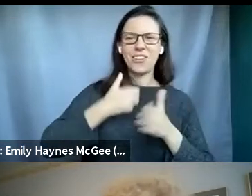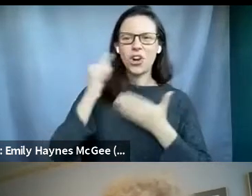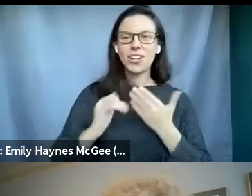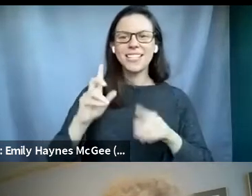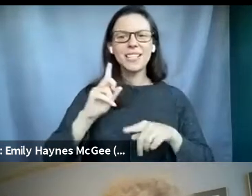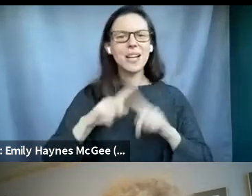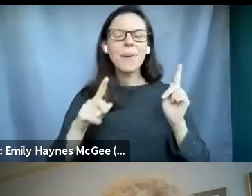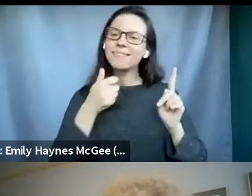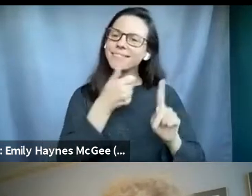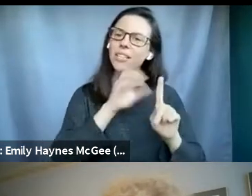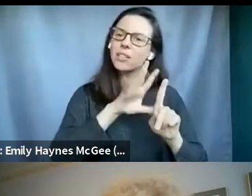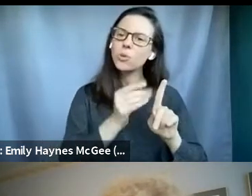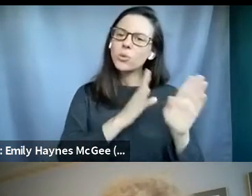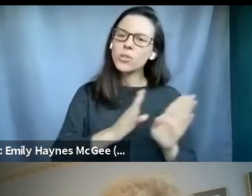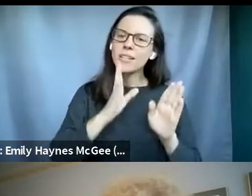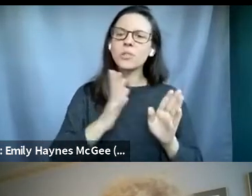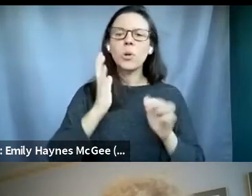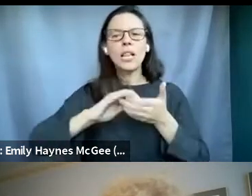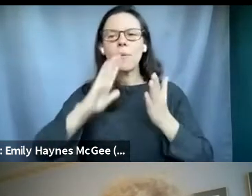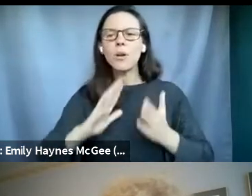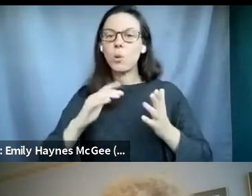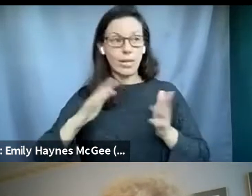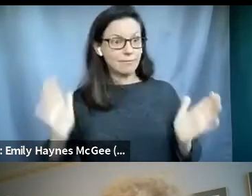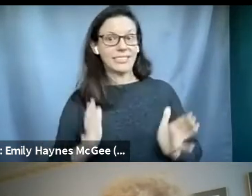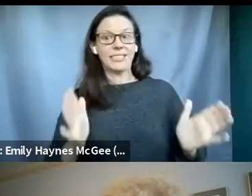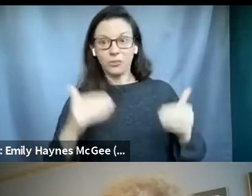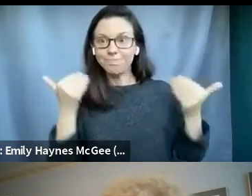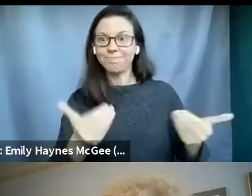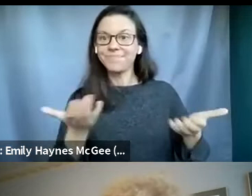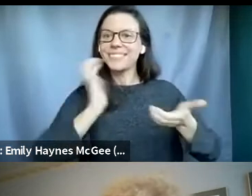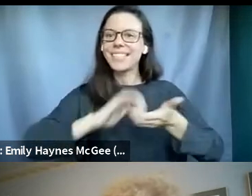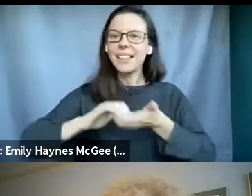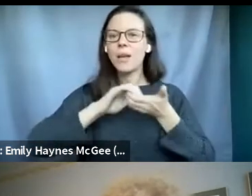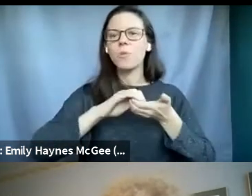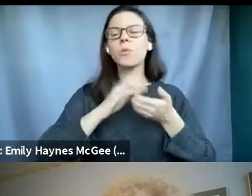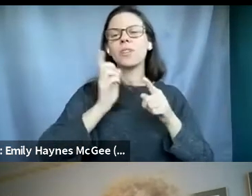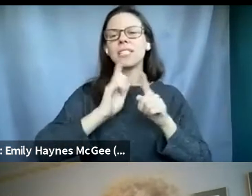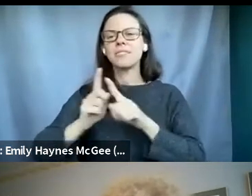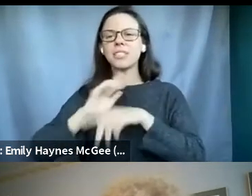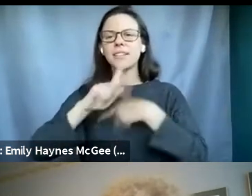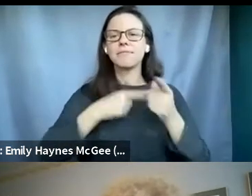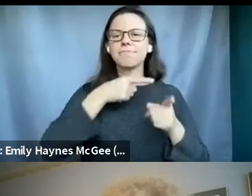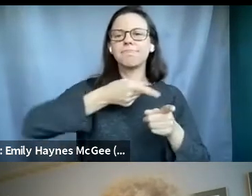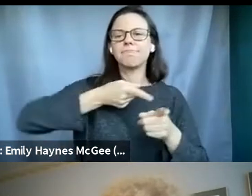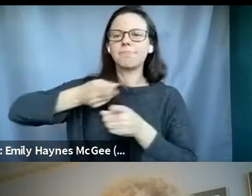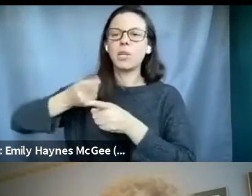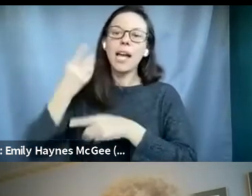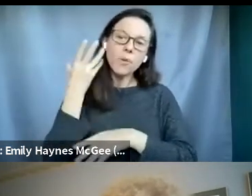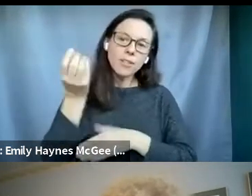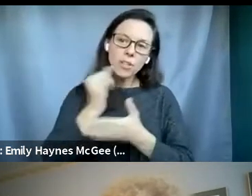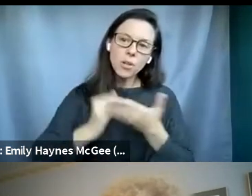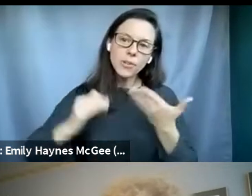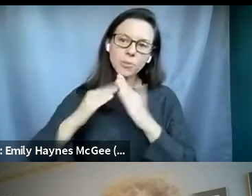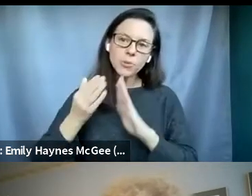collaborators, so collaborating across discipline and outside of kinds of an arts community